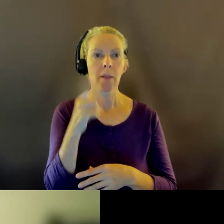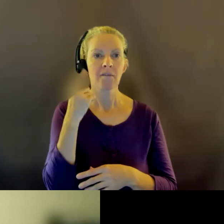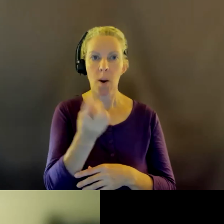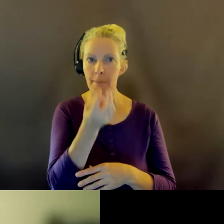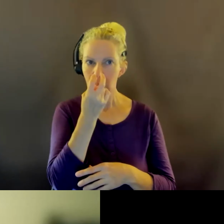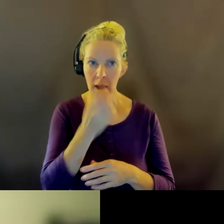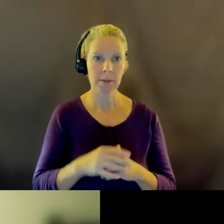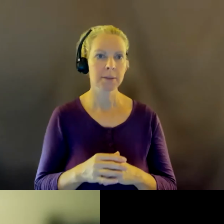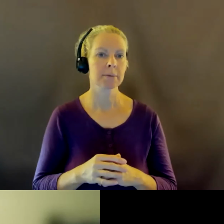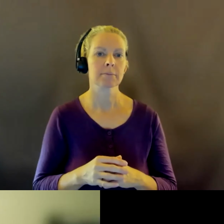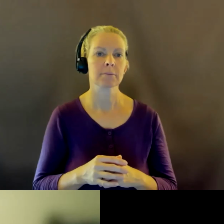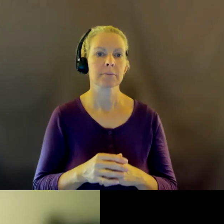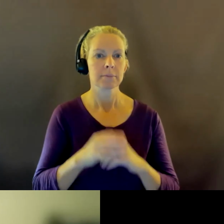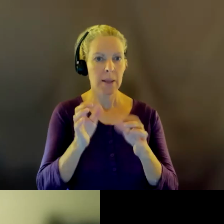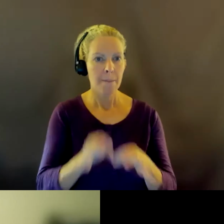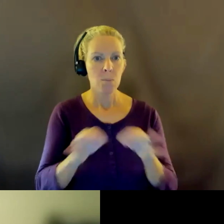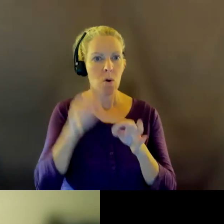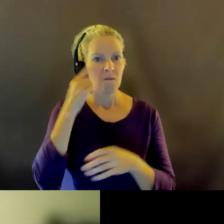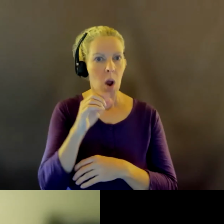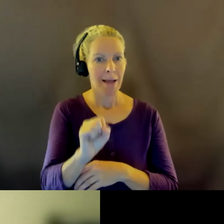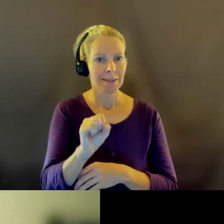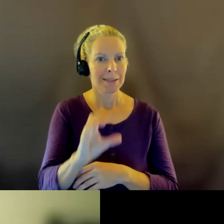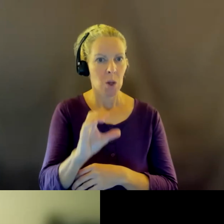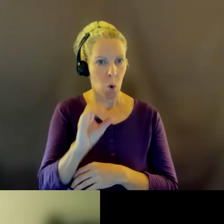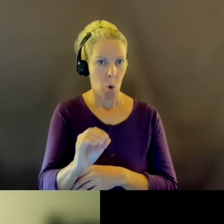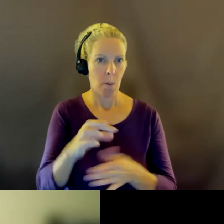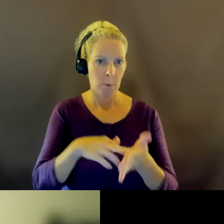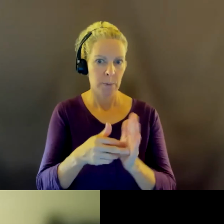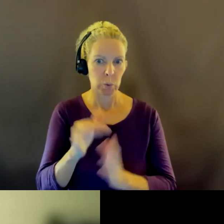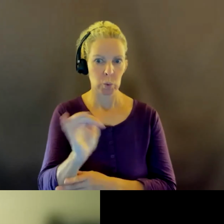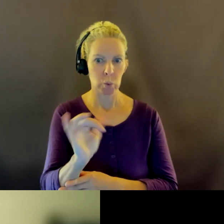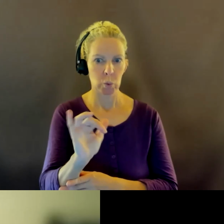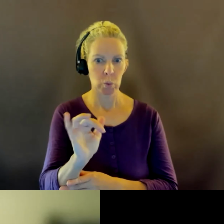for SEO purposes and other things. You want it to be relevant.